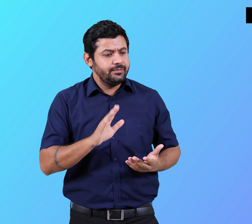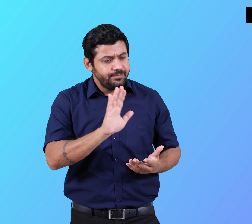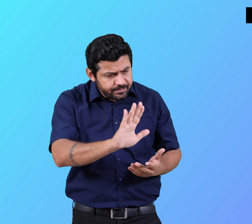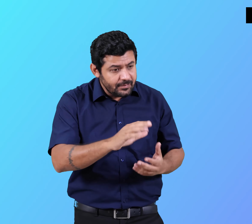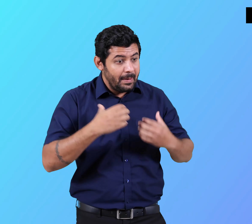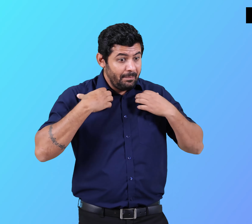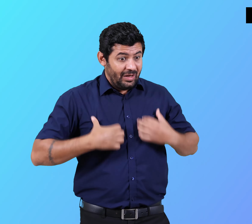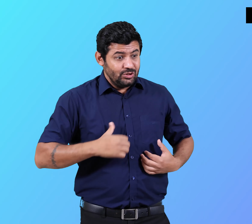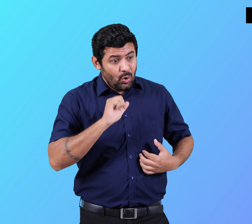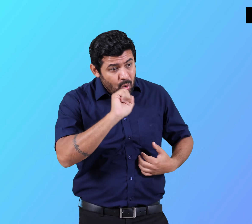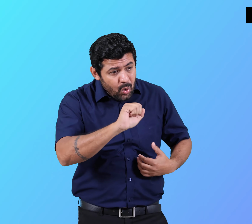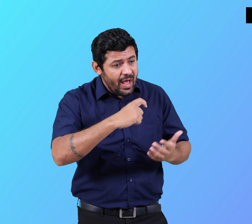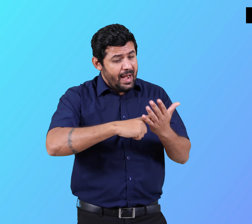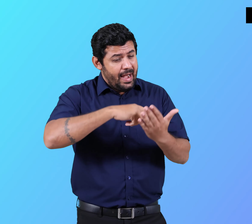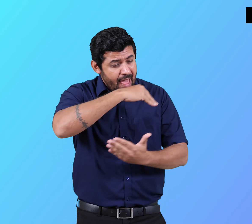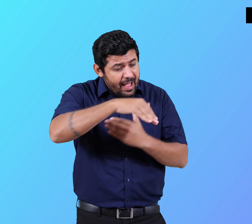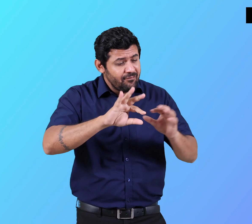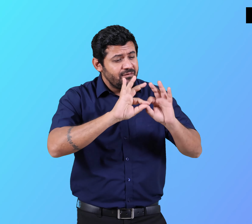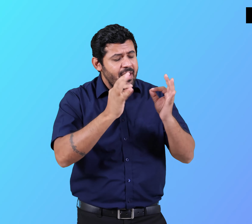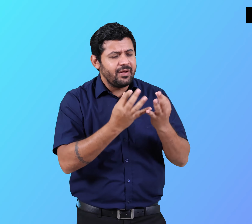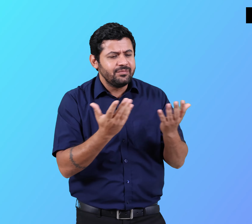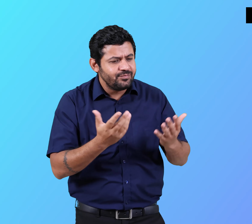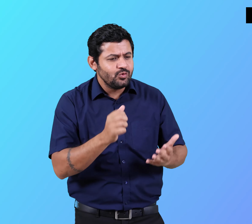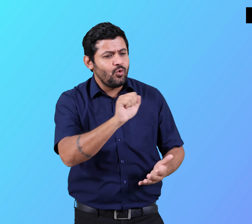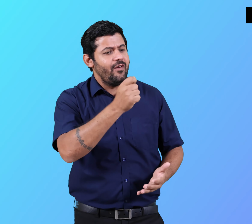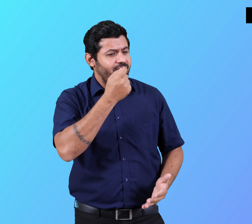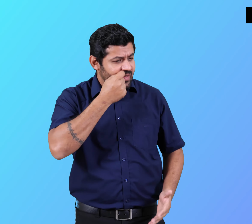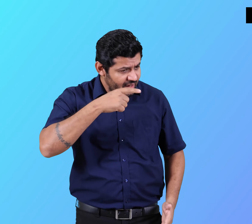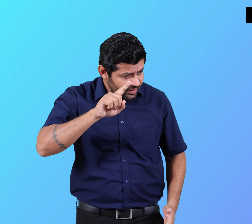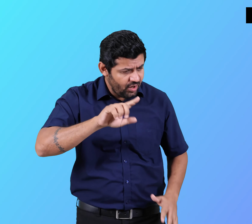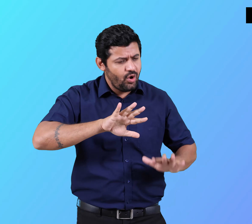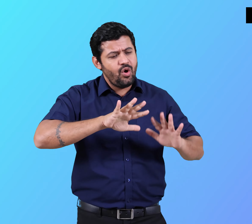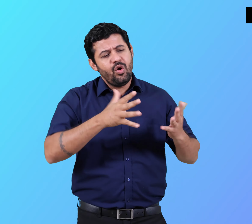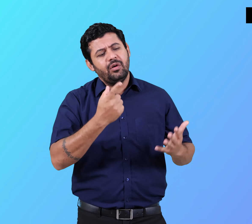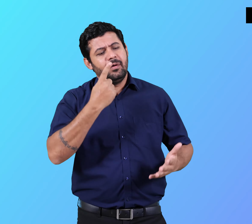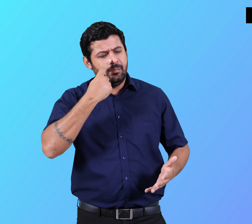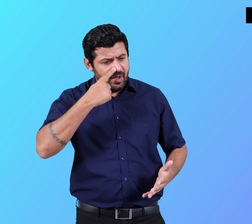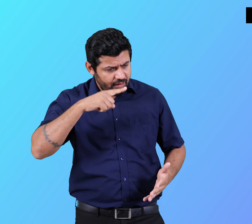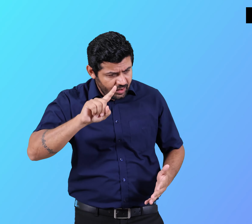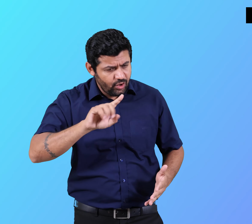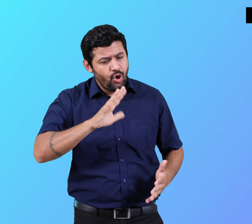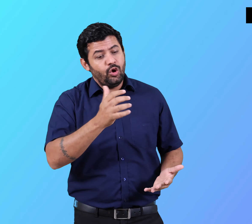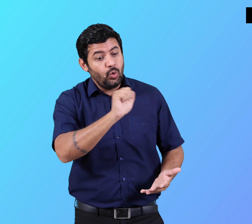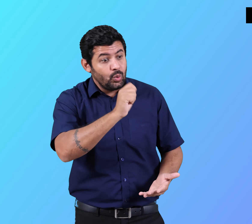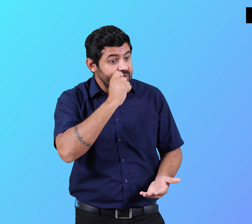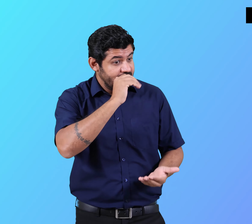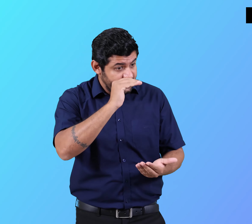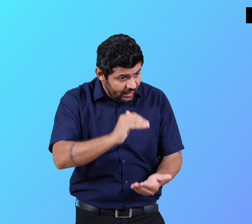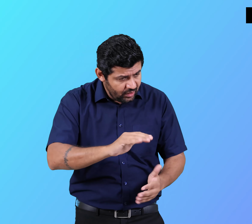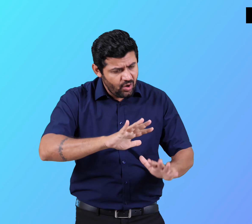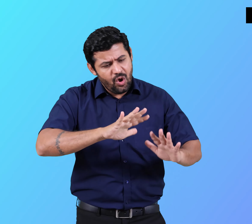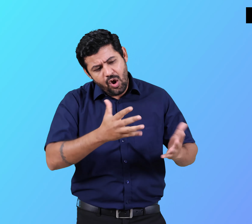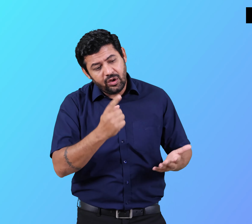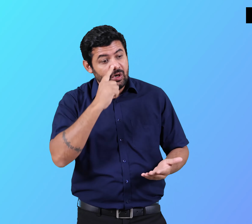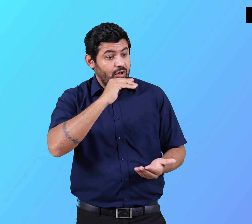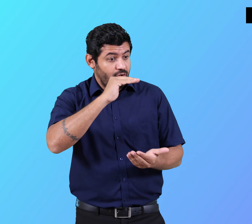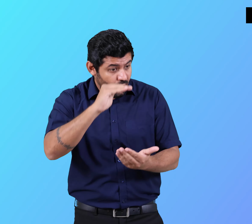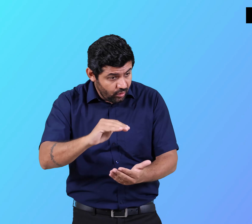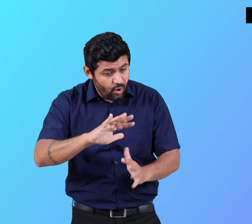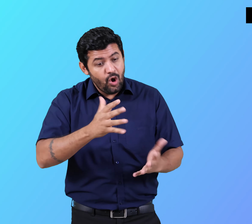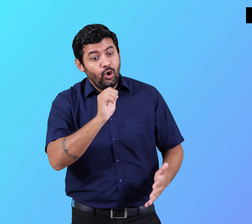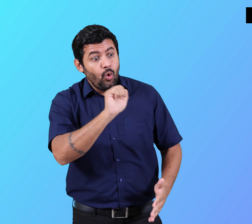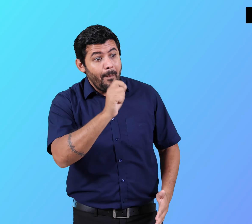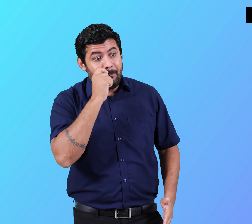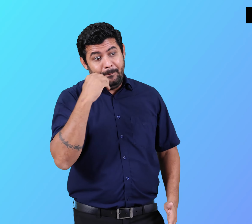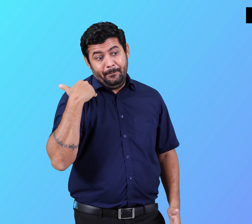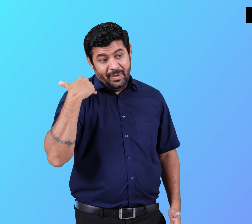But if the dead person was one of his close relatives, he can touch the dead body. The priest can make himself unclean if the dead person is his mother or father, his son or daughter, his brother or